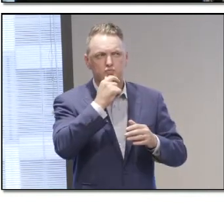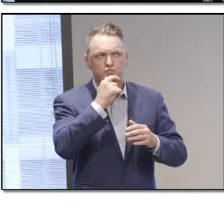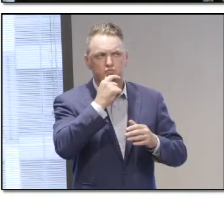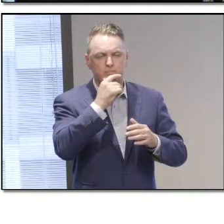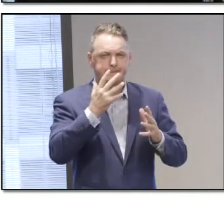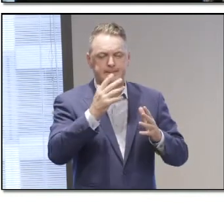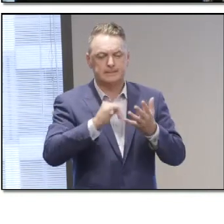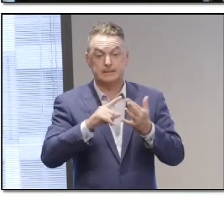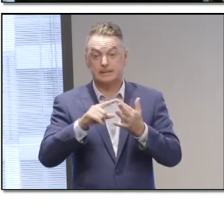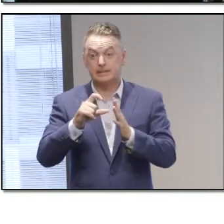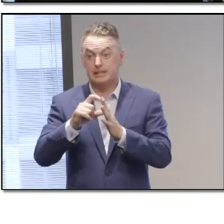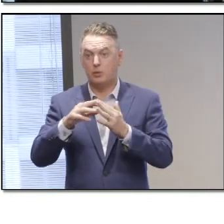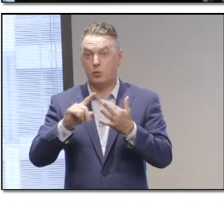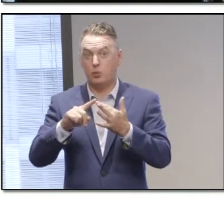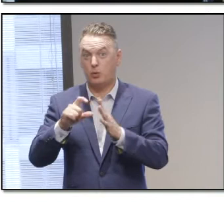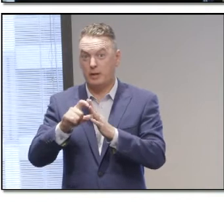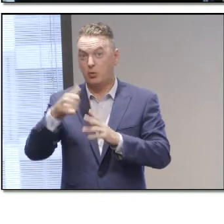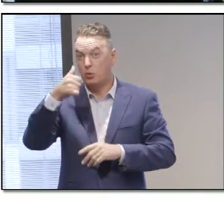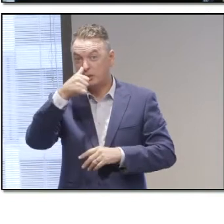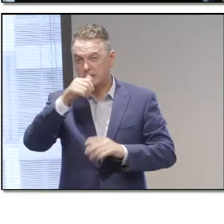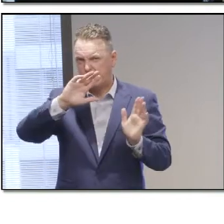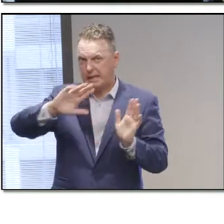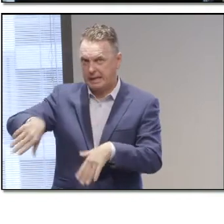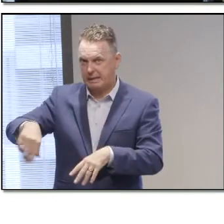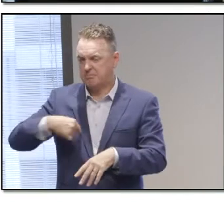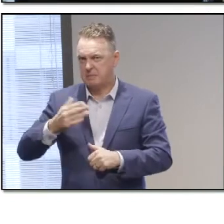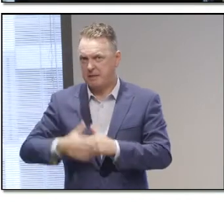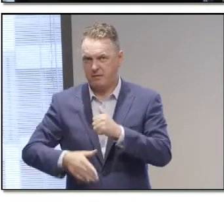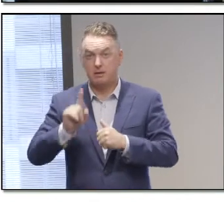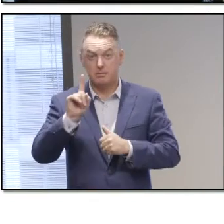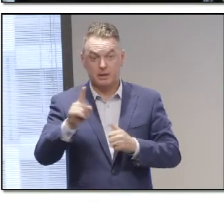the oyster you know concentrations because I don't eat those but I did worry about the chocolate